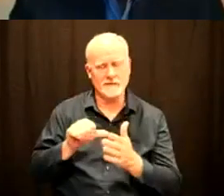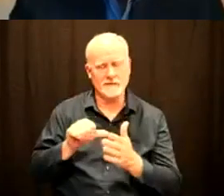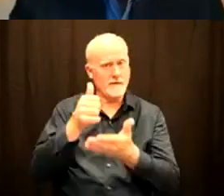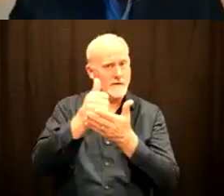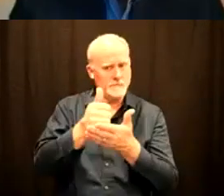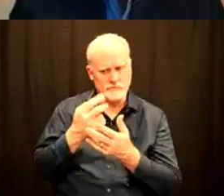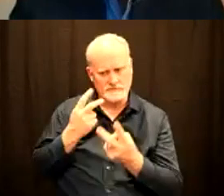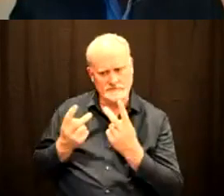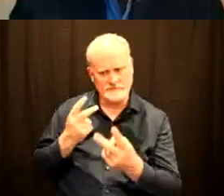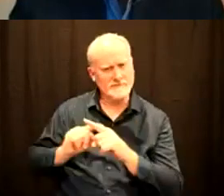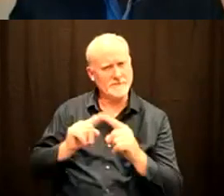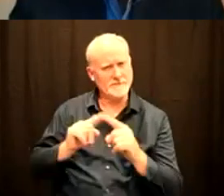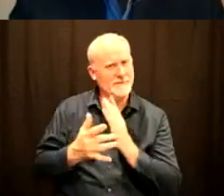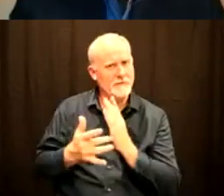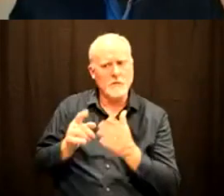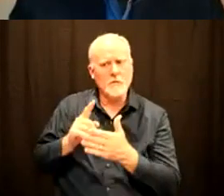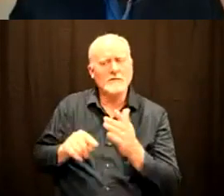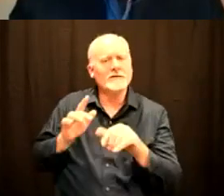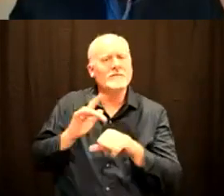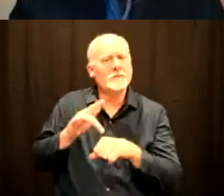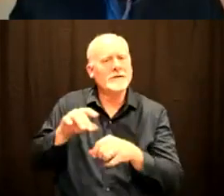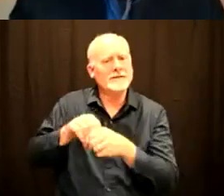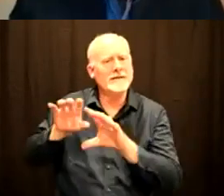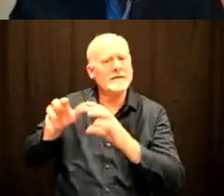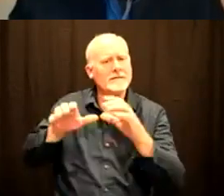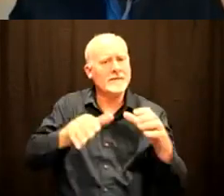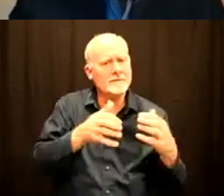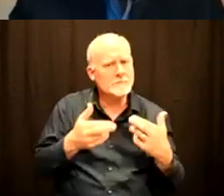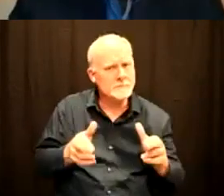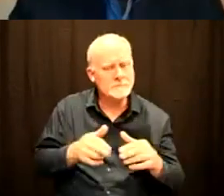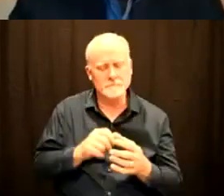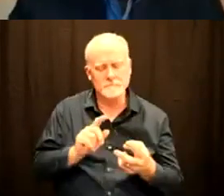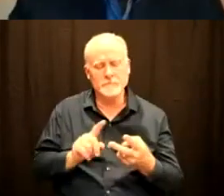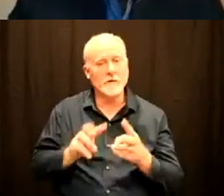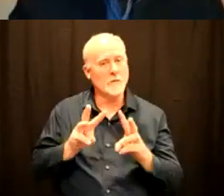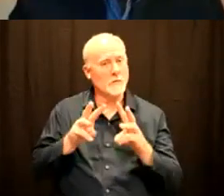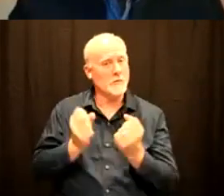of technology is in each of the classrooms there are workshops are available there are